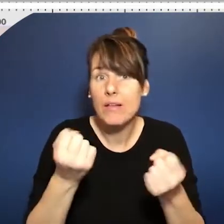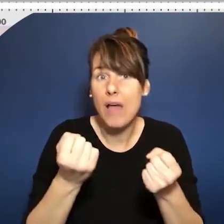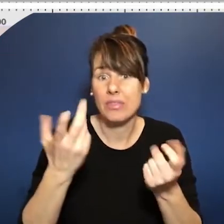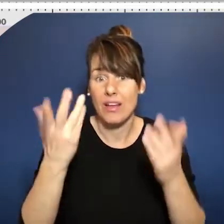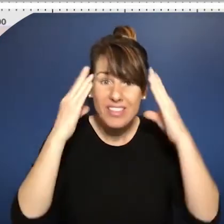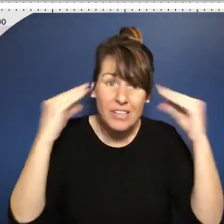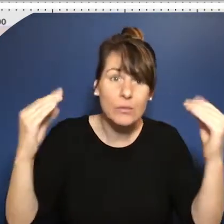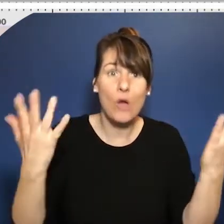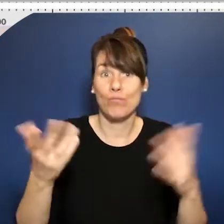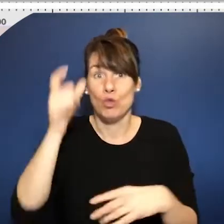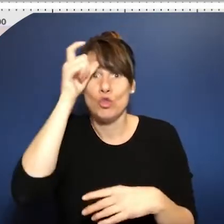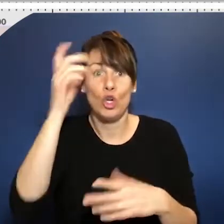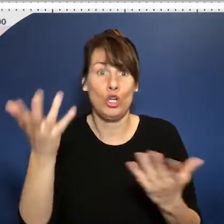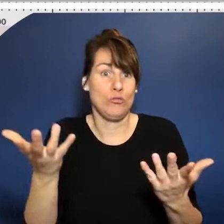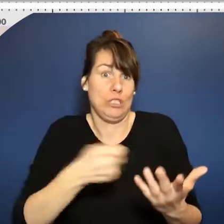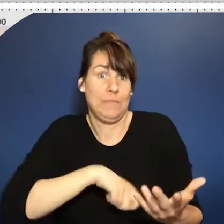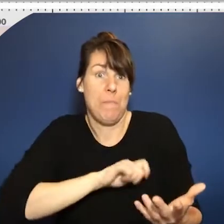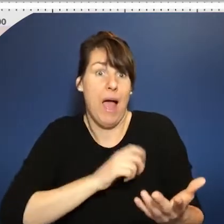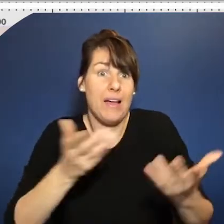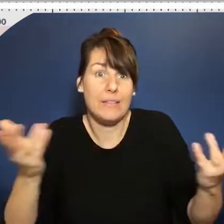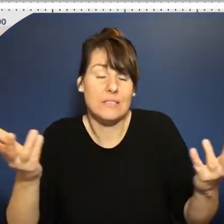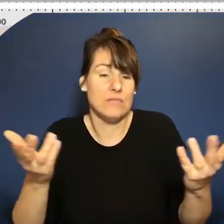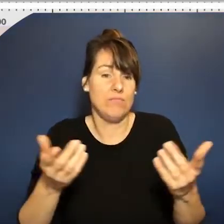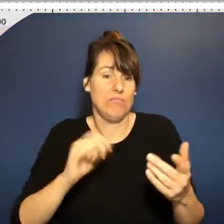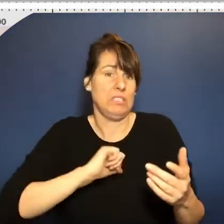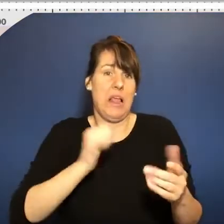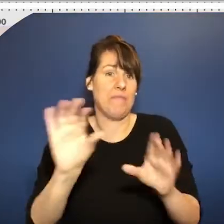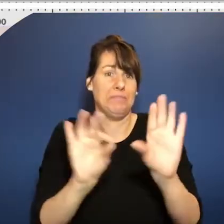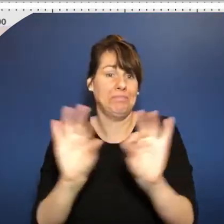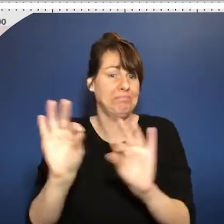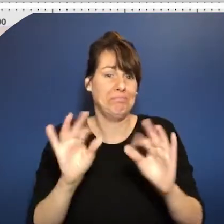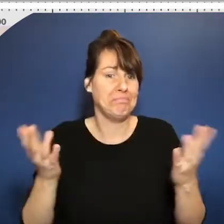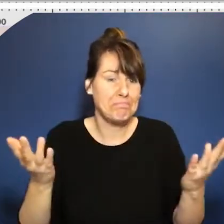It's better to have more tiers for the translations as well.